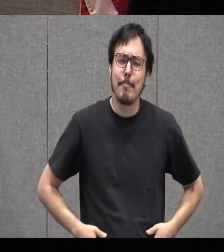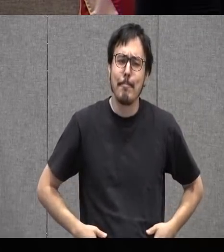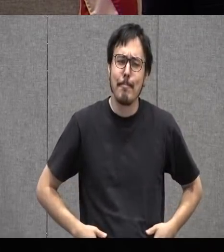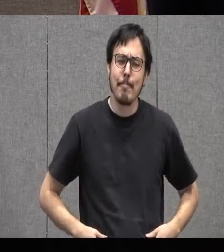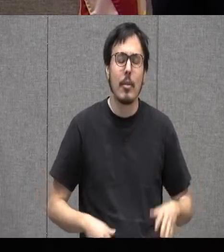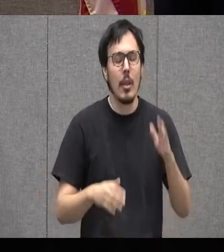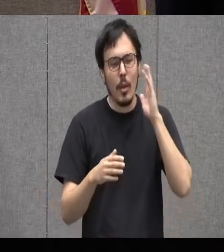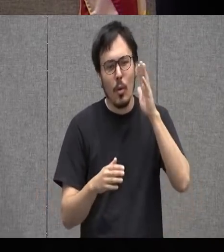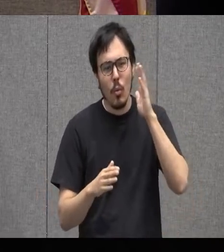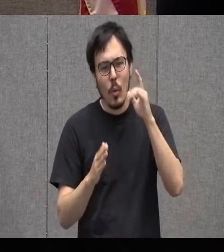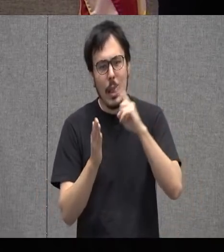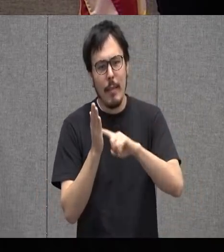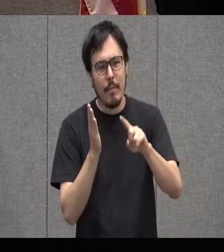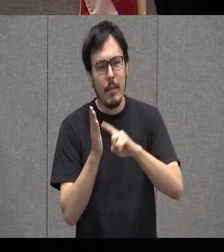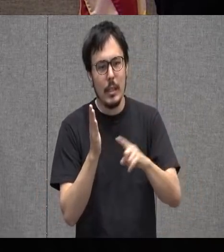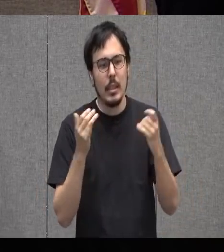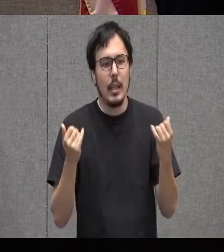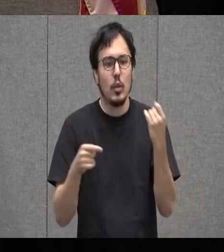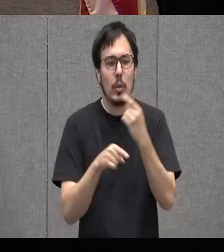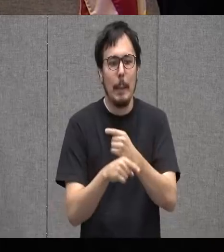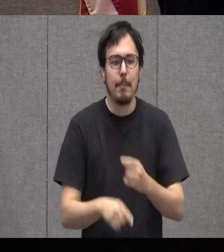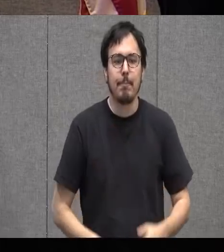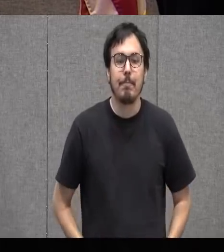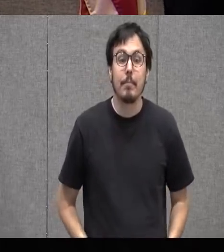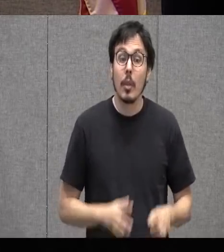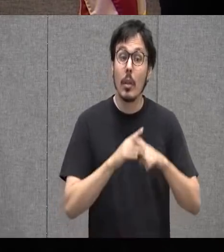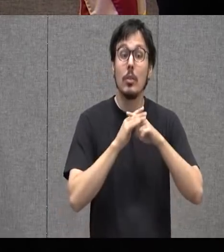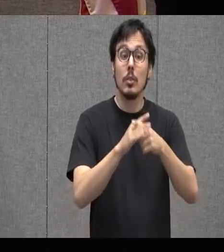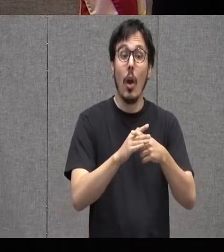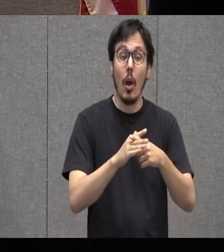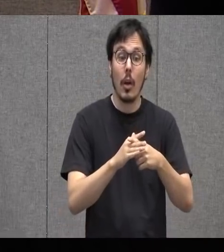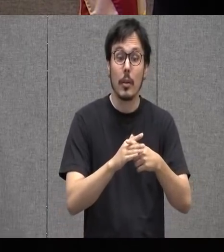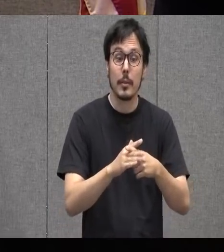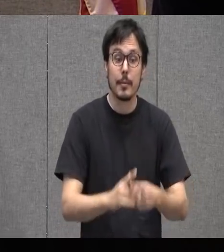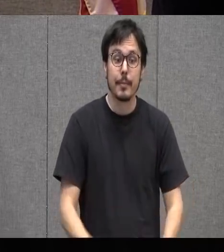And so I want us to start with two investigations.